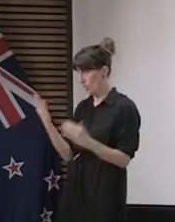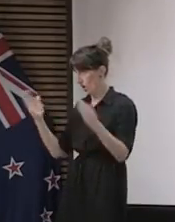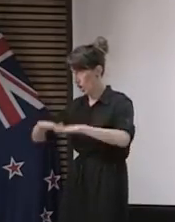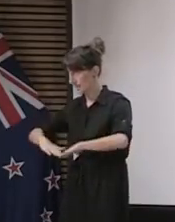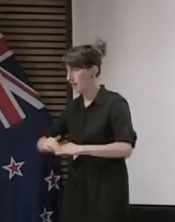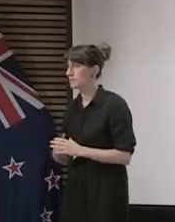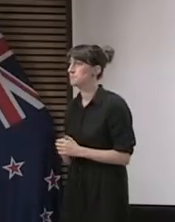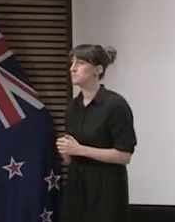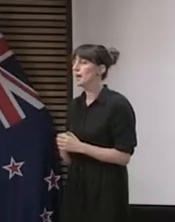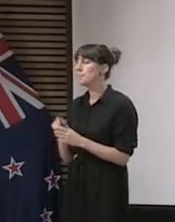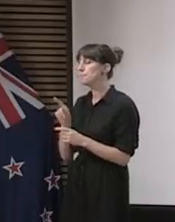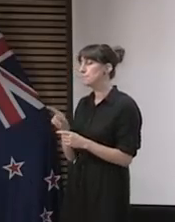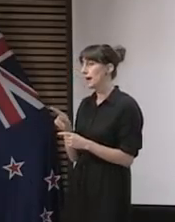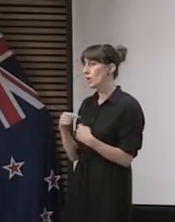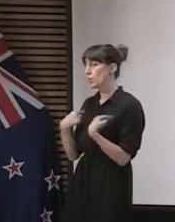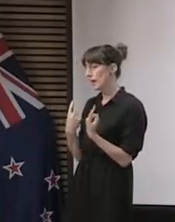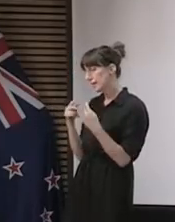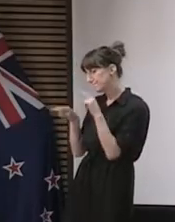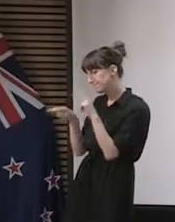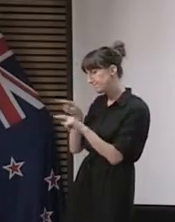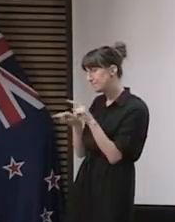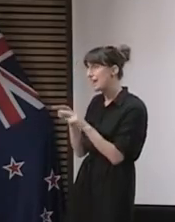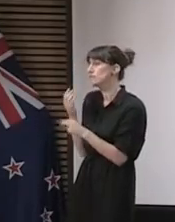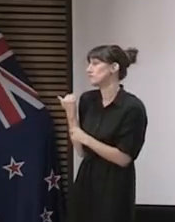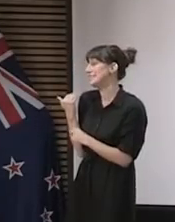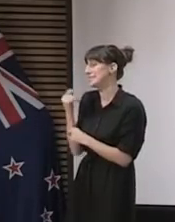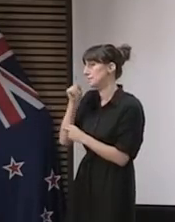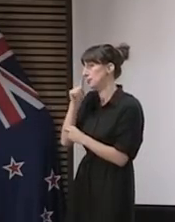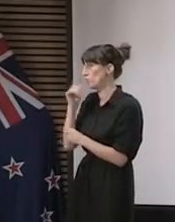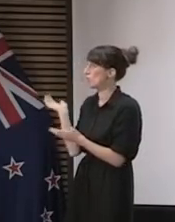andlooking very closely at themore recent cases and what thecurrent risk is for each